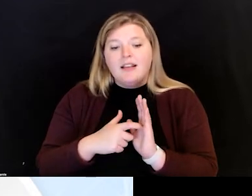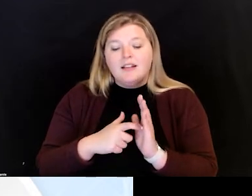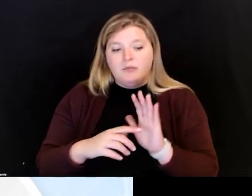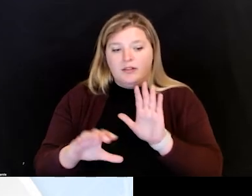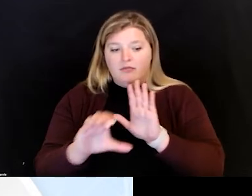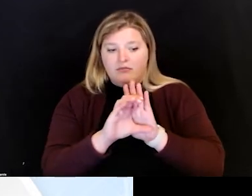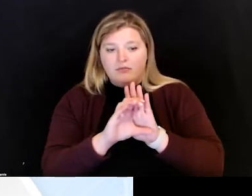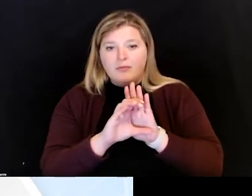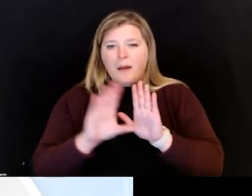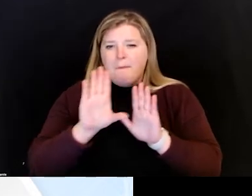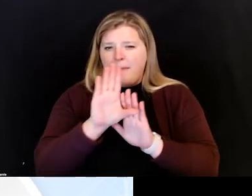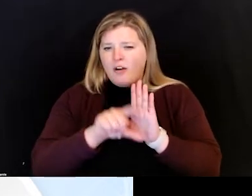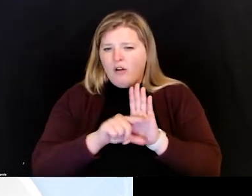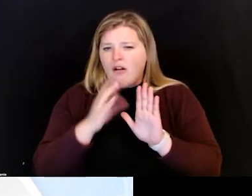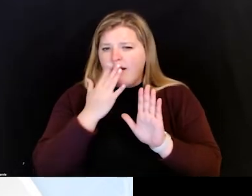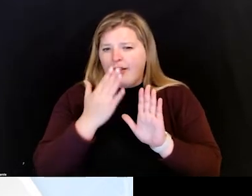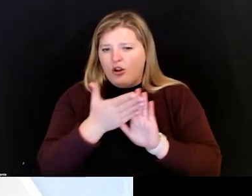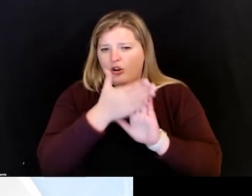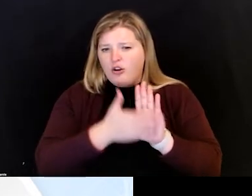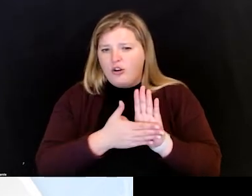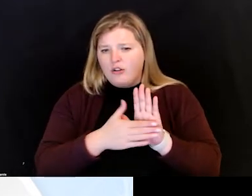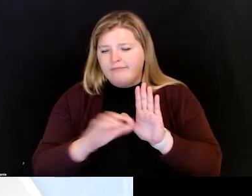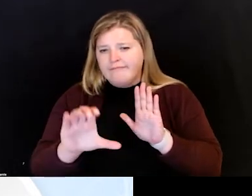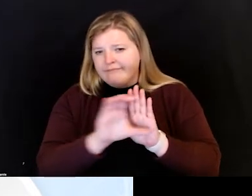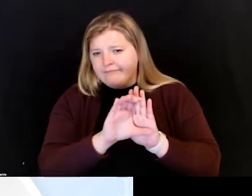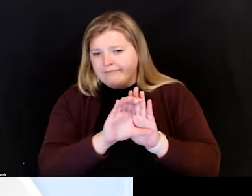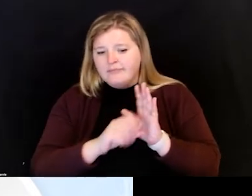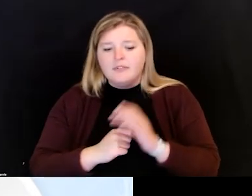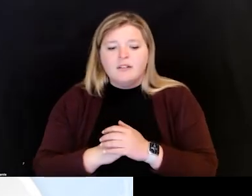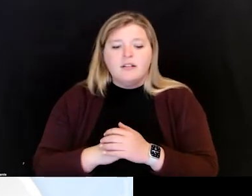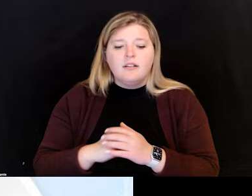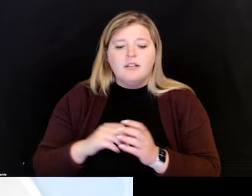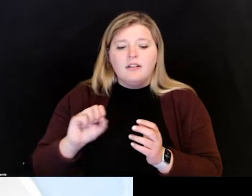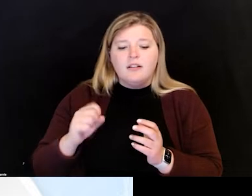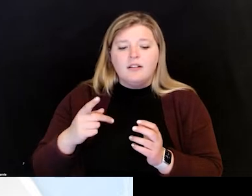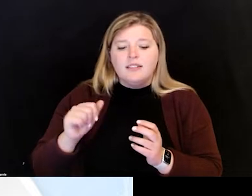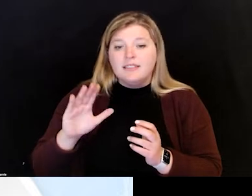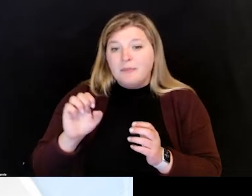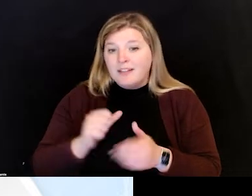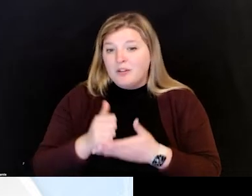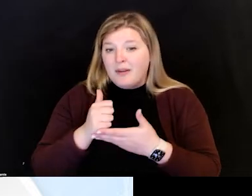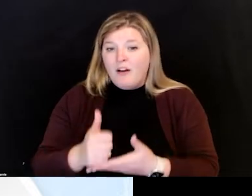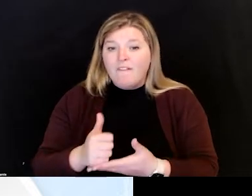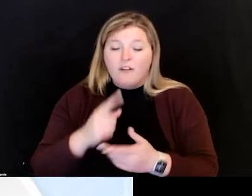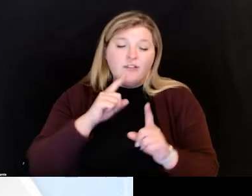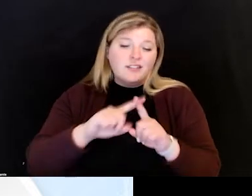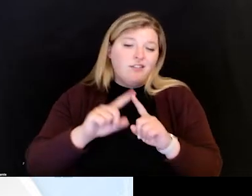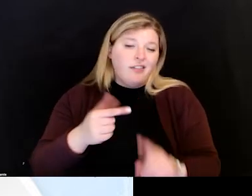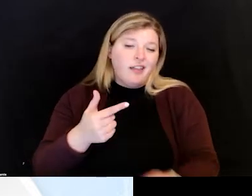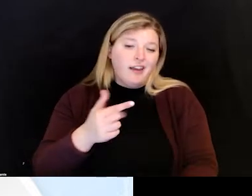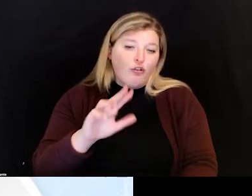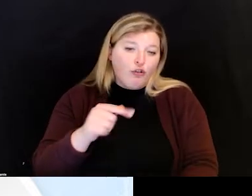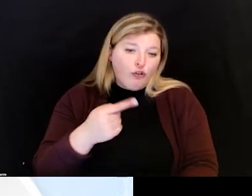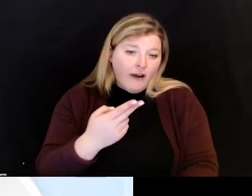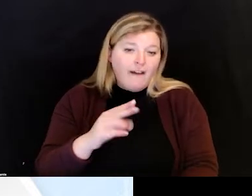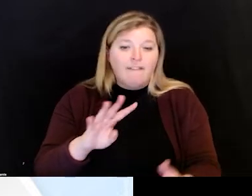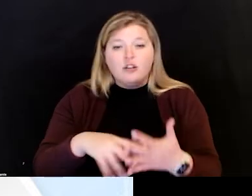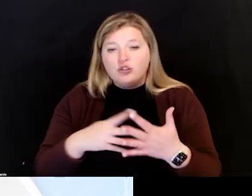Space, patterns, and outlining can be helpful for visual images, such as graphs and charts.